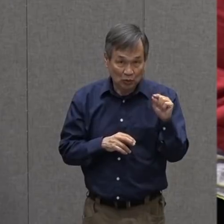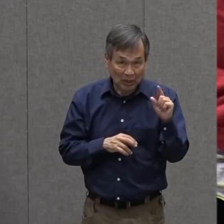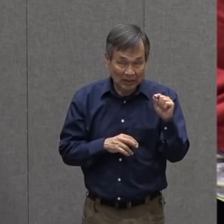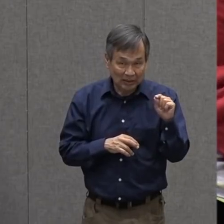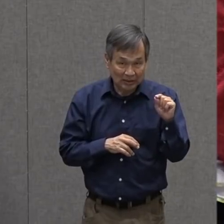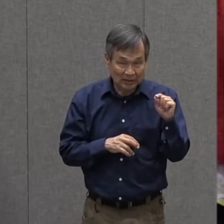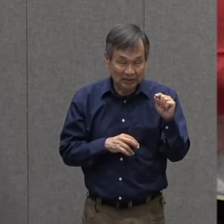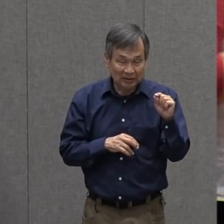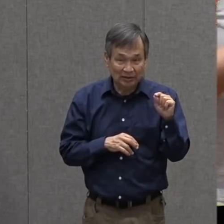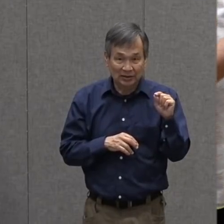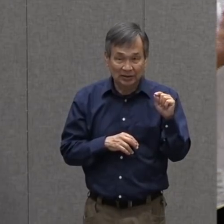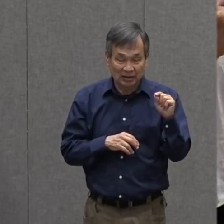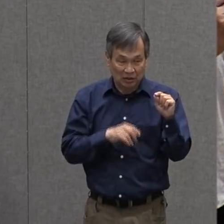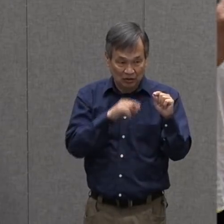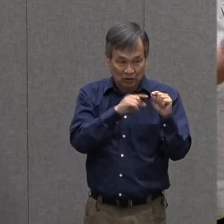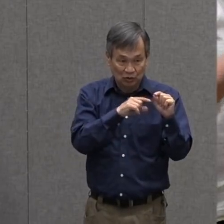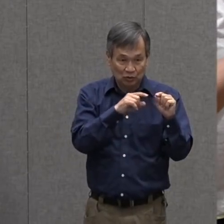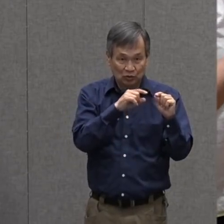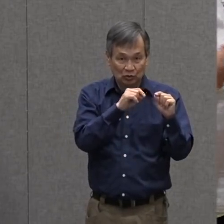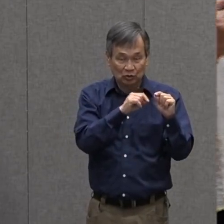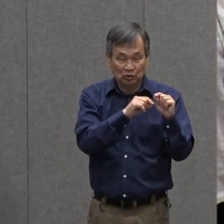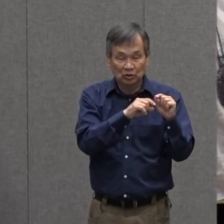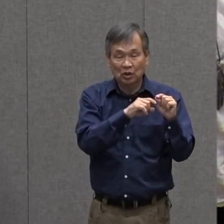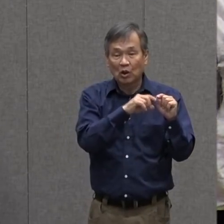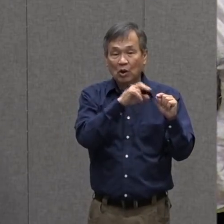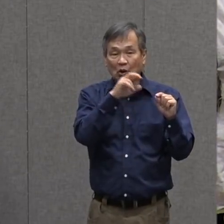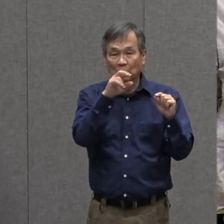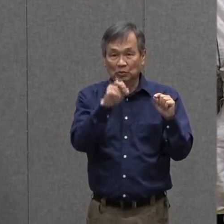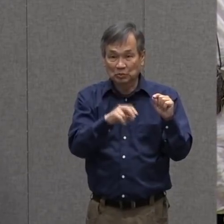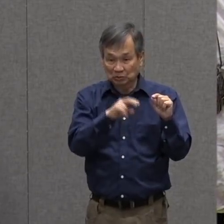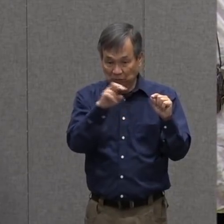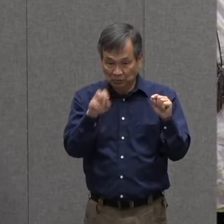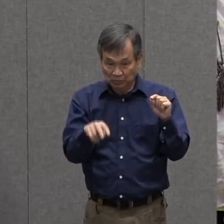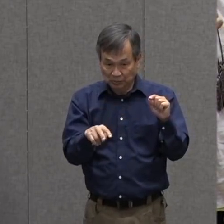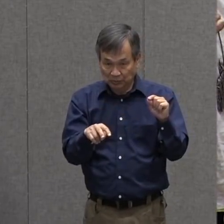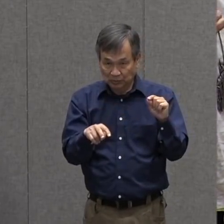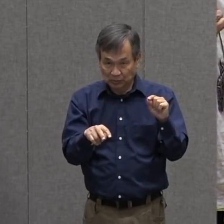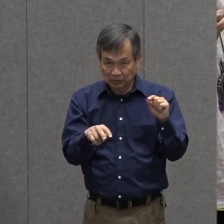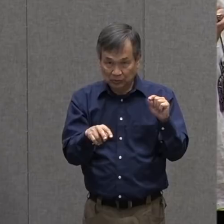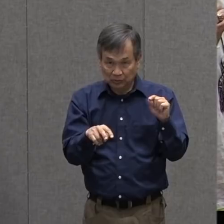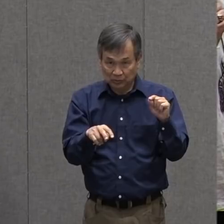Where could I jump from there? Could I make a really big leap over to 300?